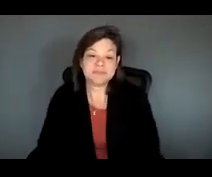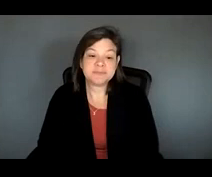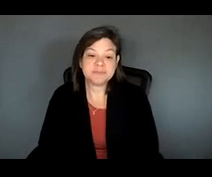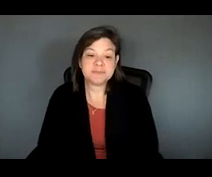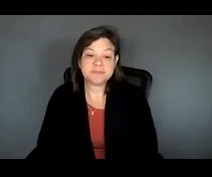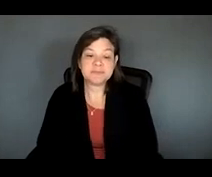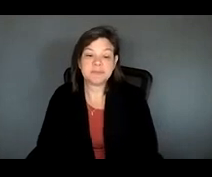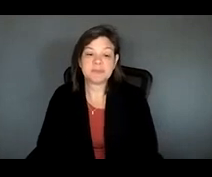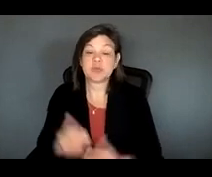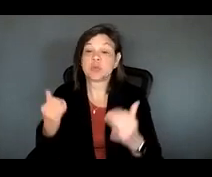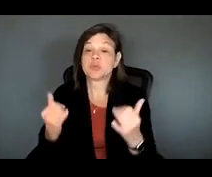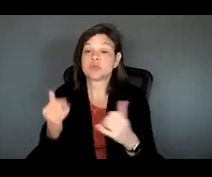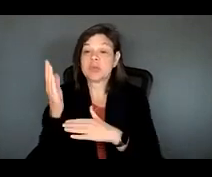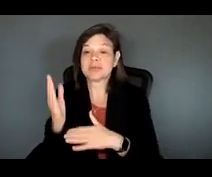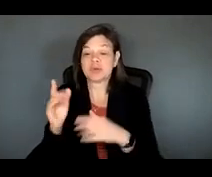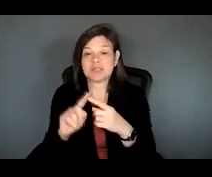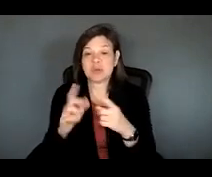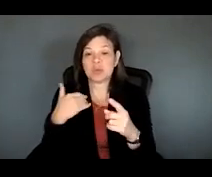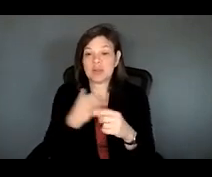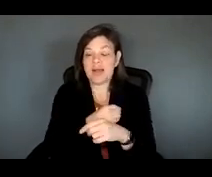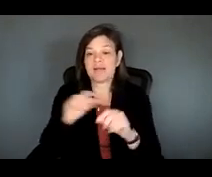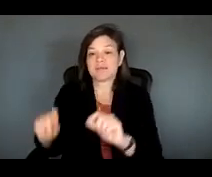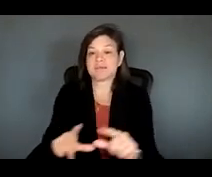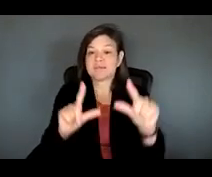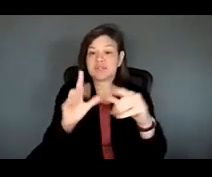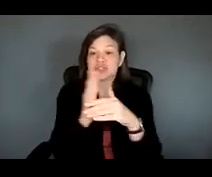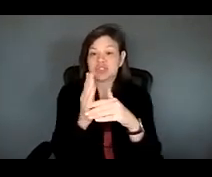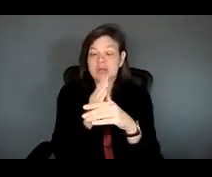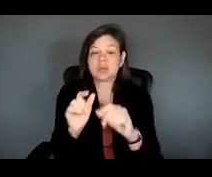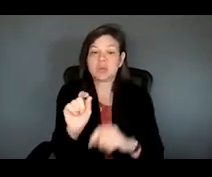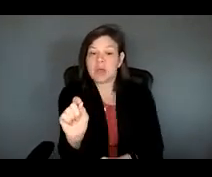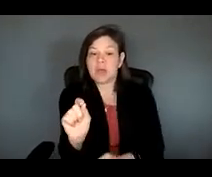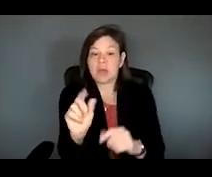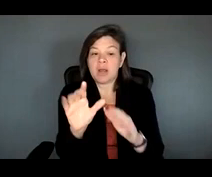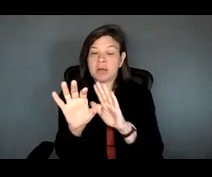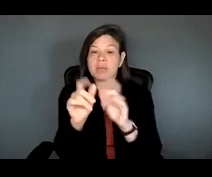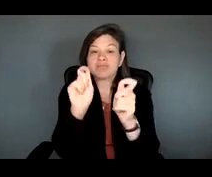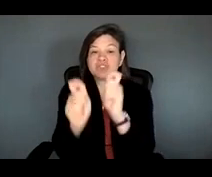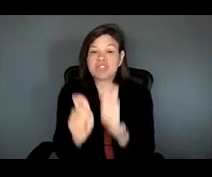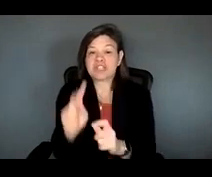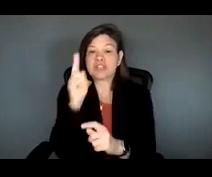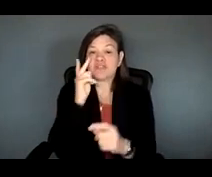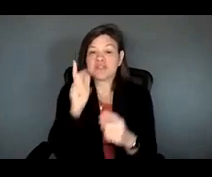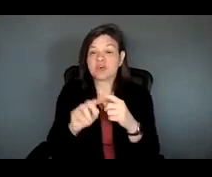Today's presentation will be conducted over a screen share. You may adjust your view by selecting "view options" from the top panel.